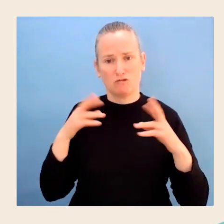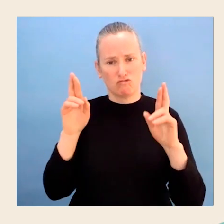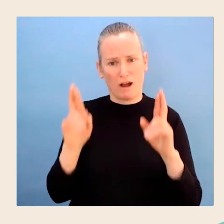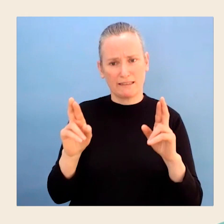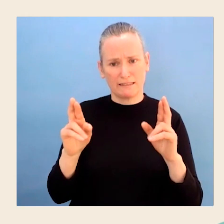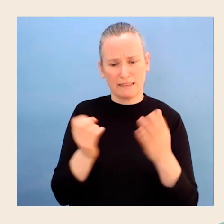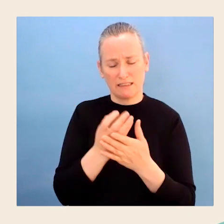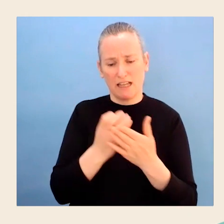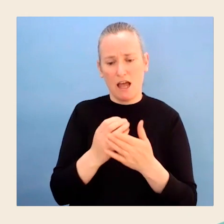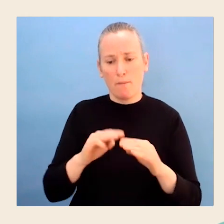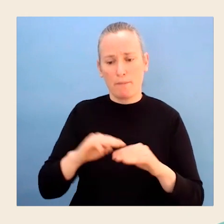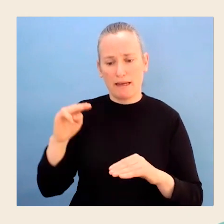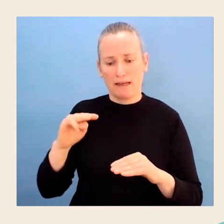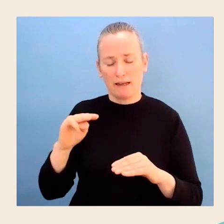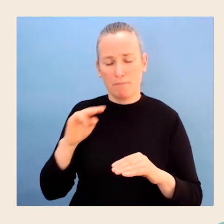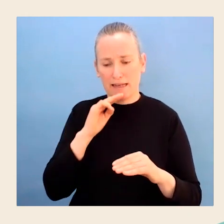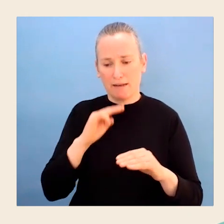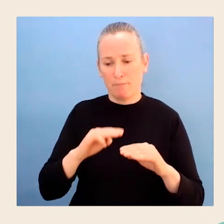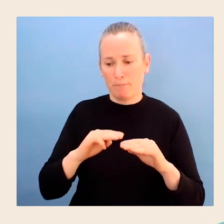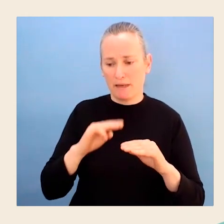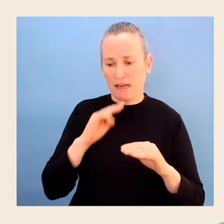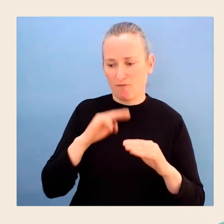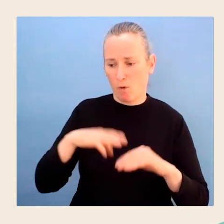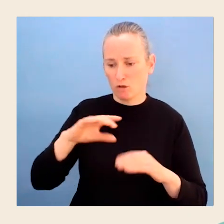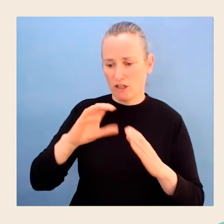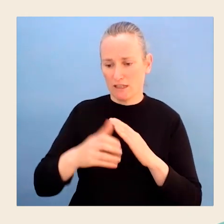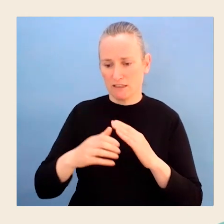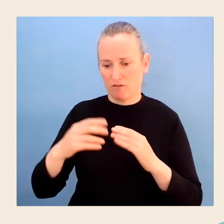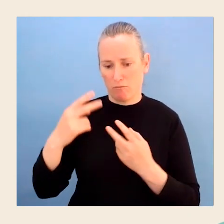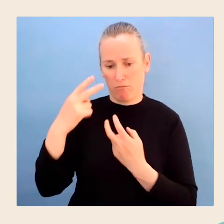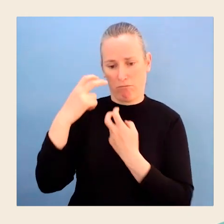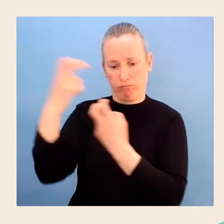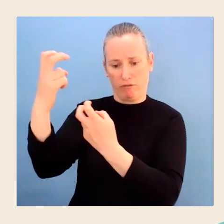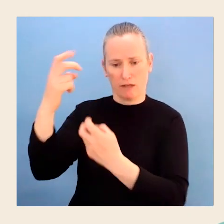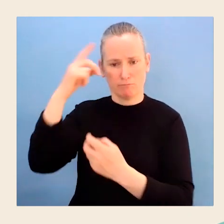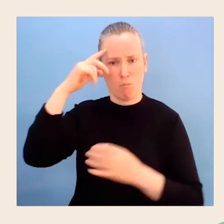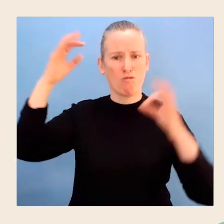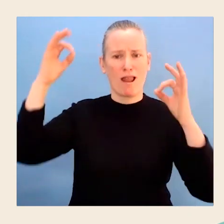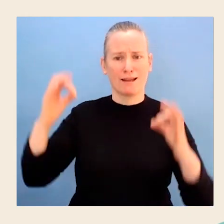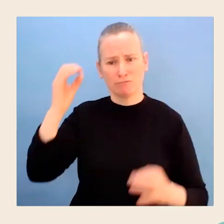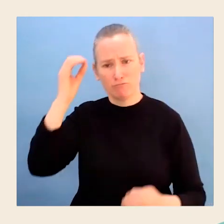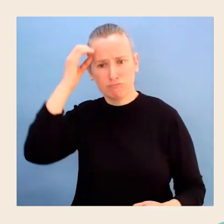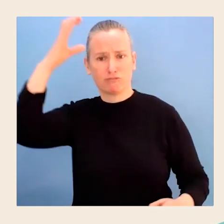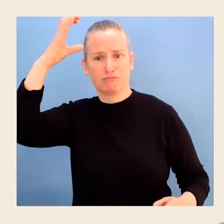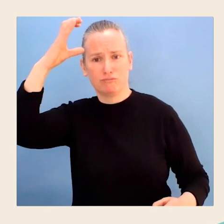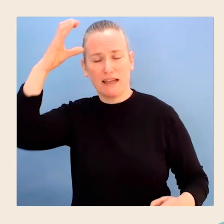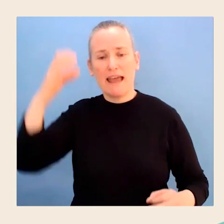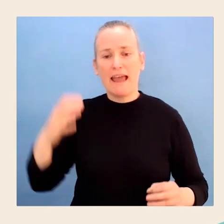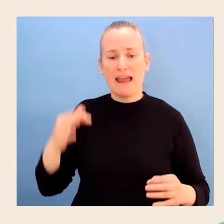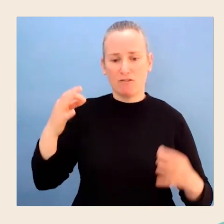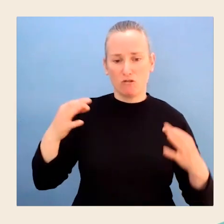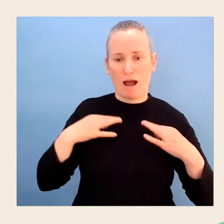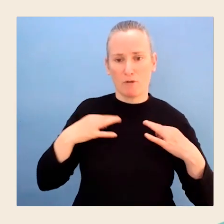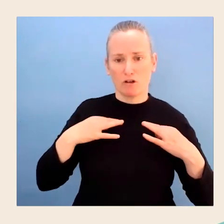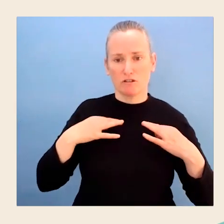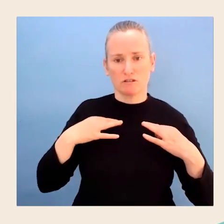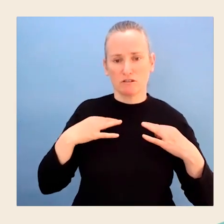If I were to produce a grammatically incorrect sentence, it doesn't get read as a grammatically incorrect sentence,